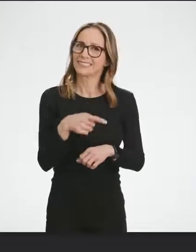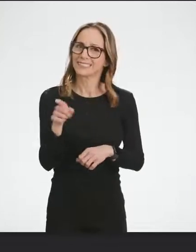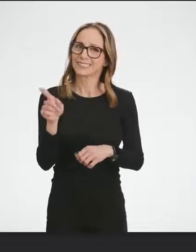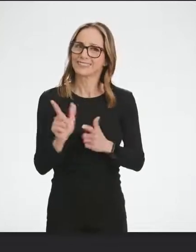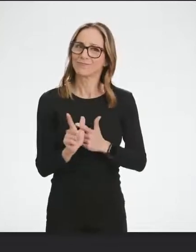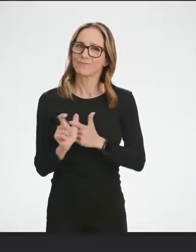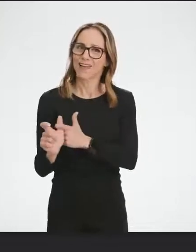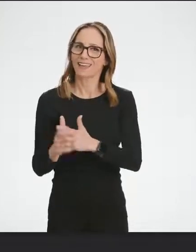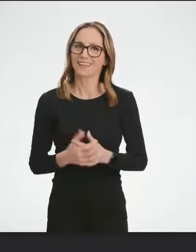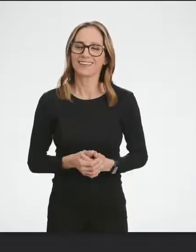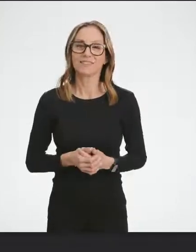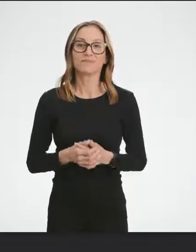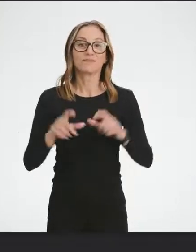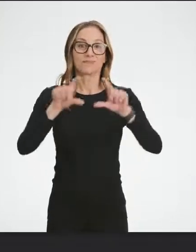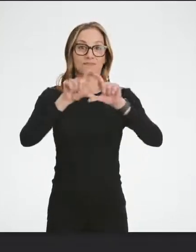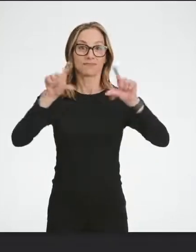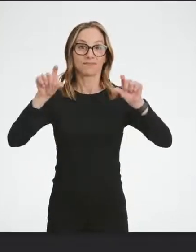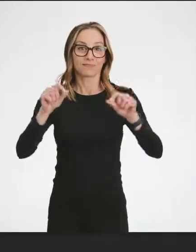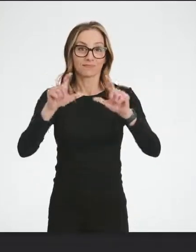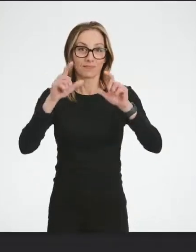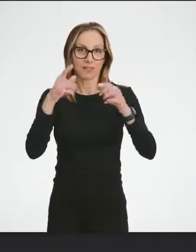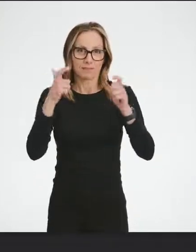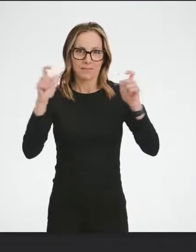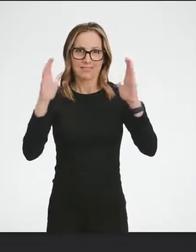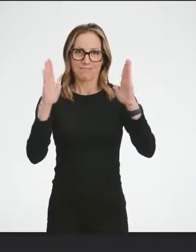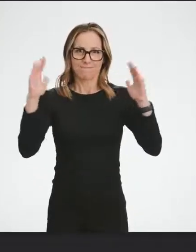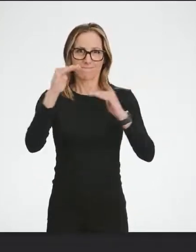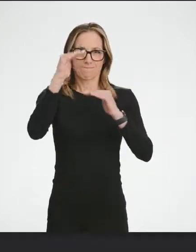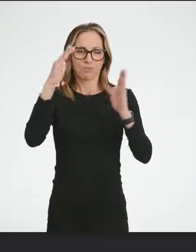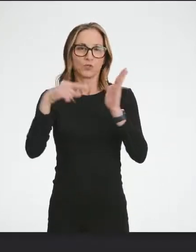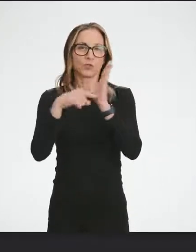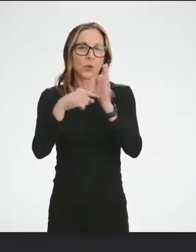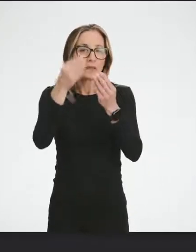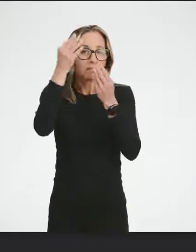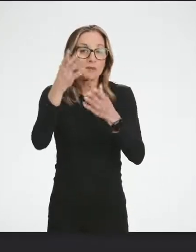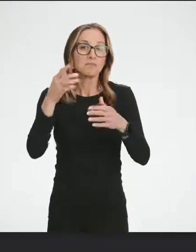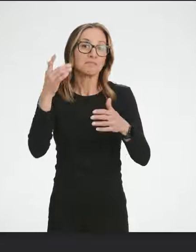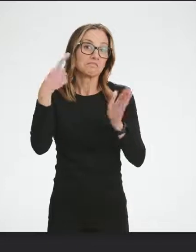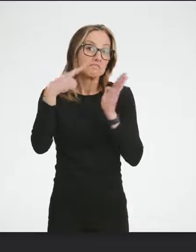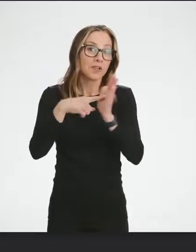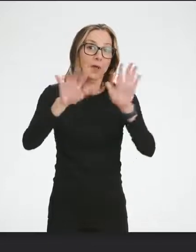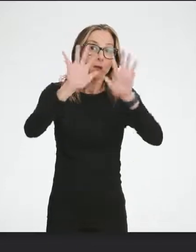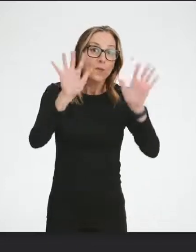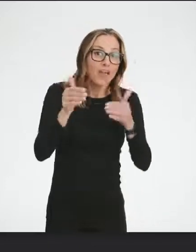Rectangular provides a large canvas for displaying things like the upcoming weather forecast.